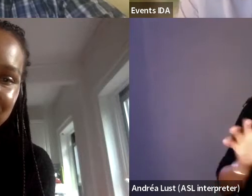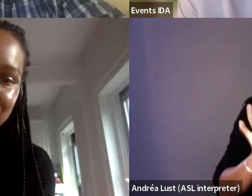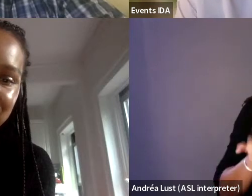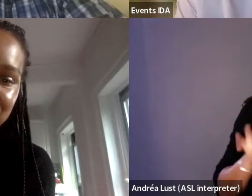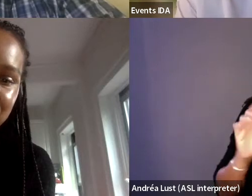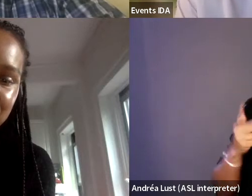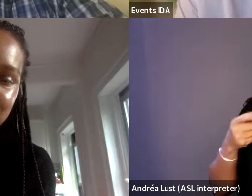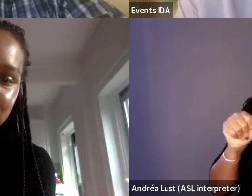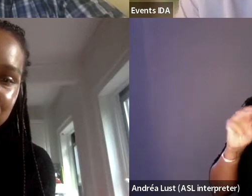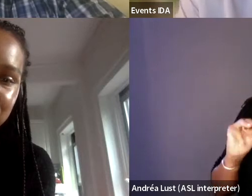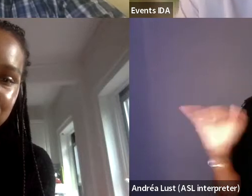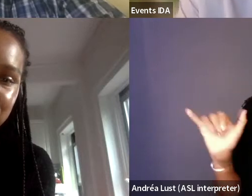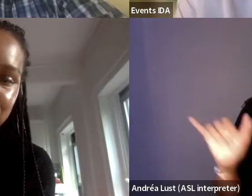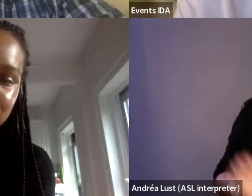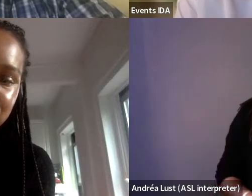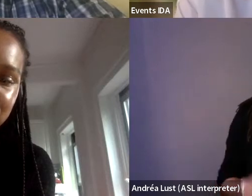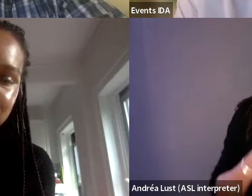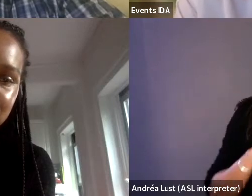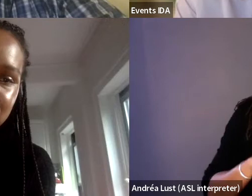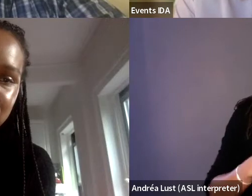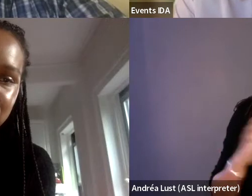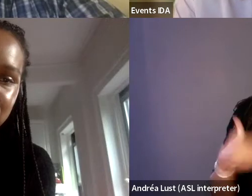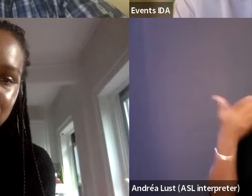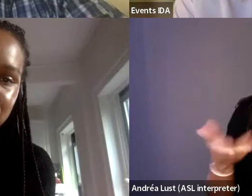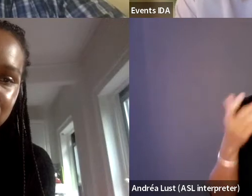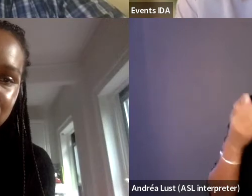Before we begin, I'd like to offer a brief land acknowledgment.